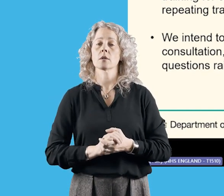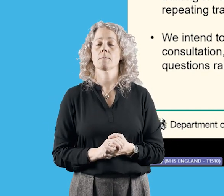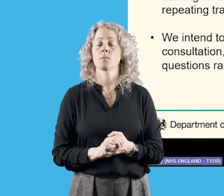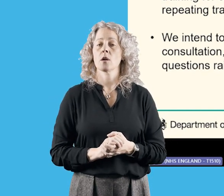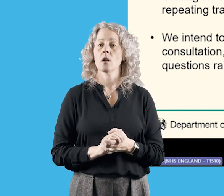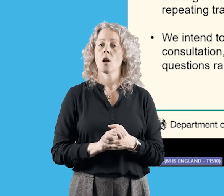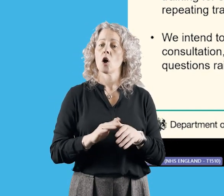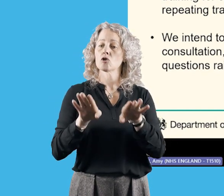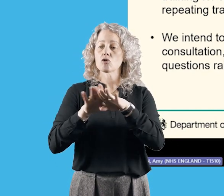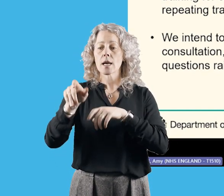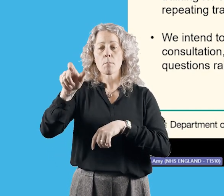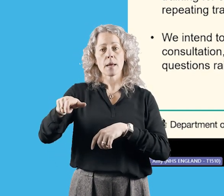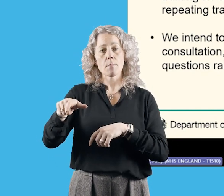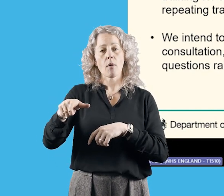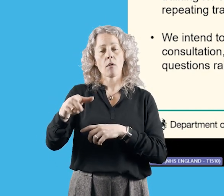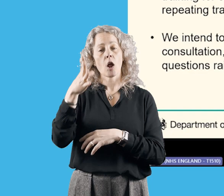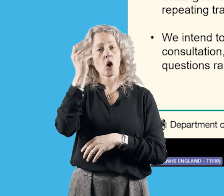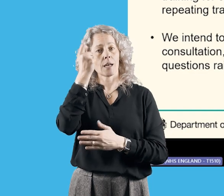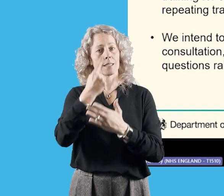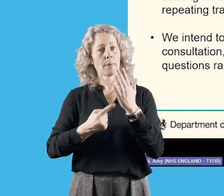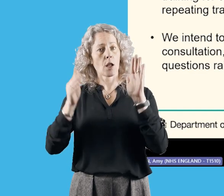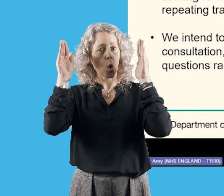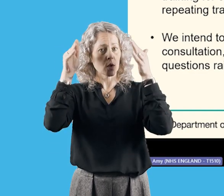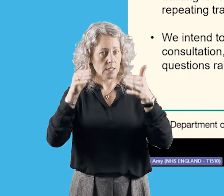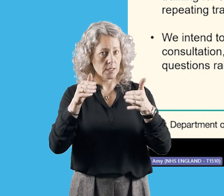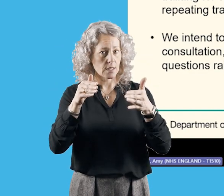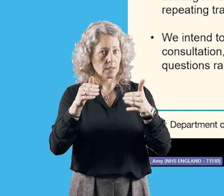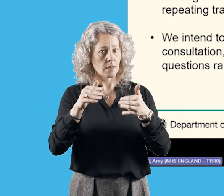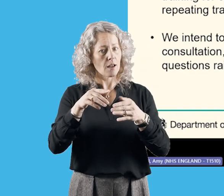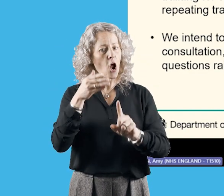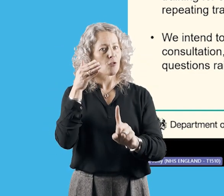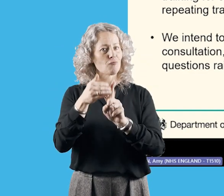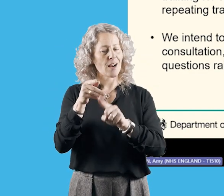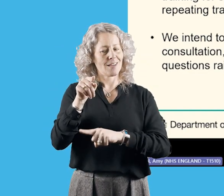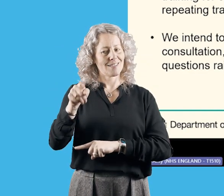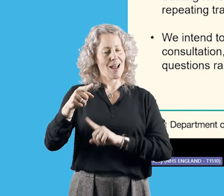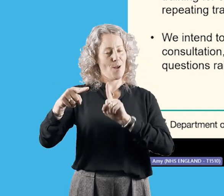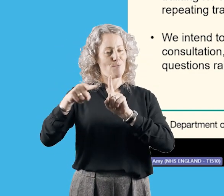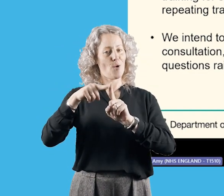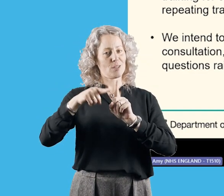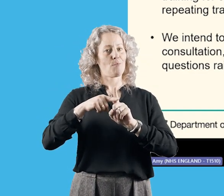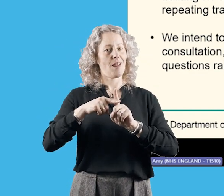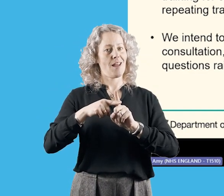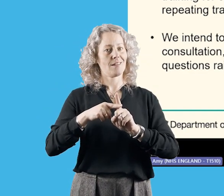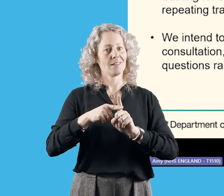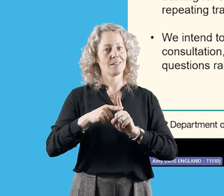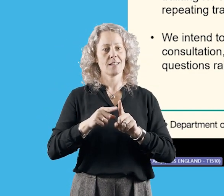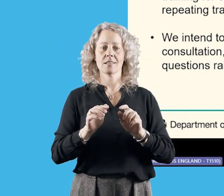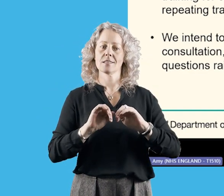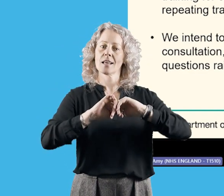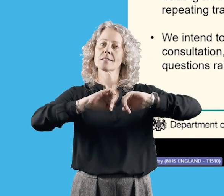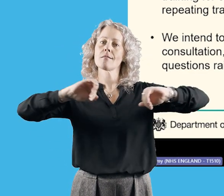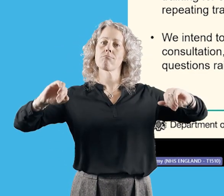learning disability and autistic people, and recognition that this positively differentiates Oliver's training from other training packages.